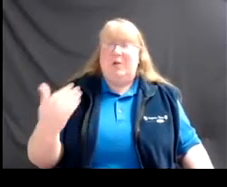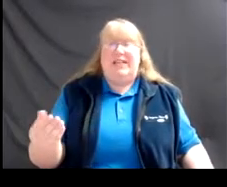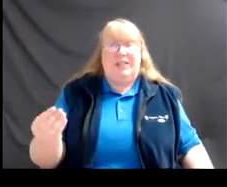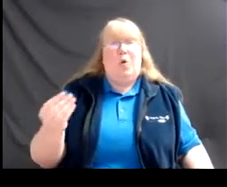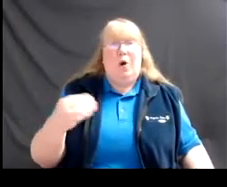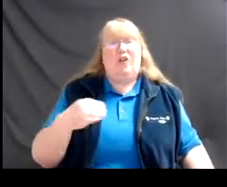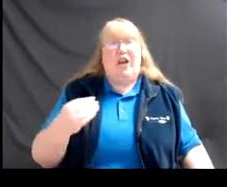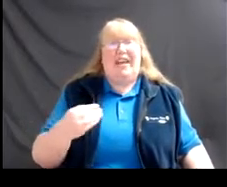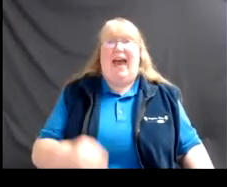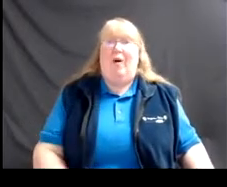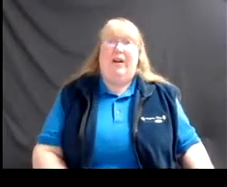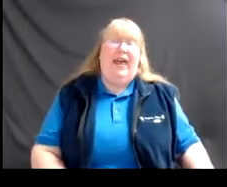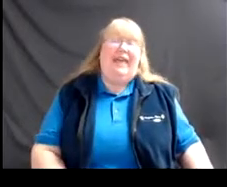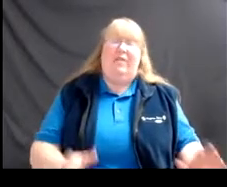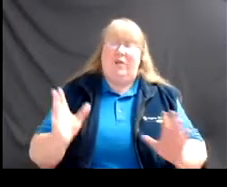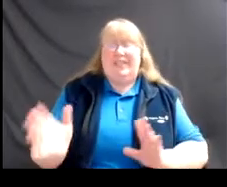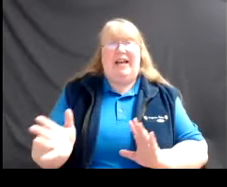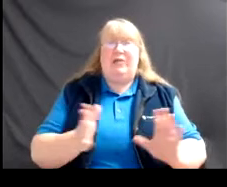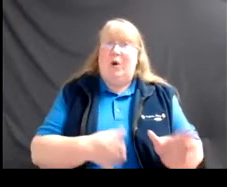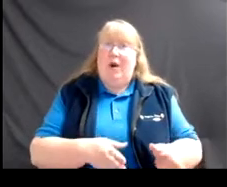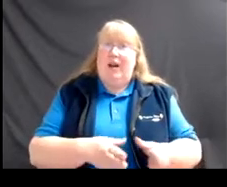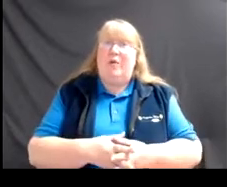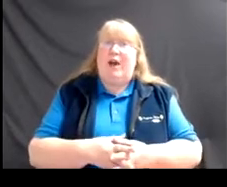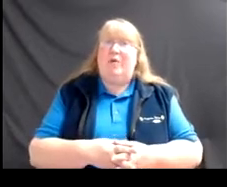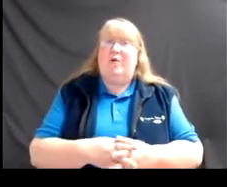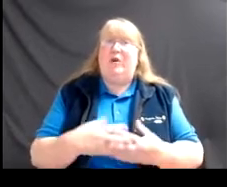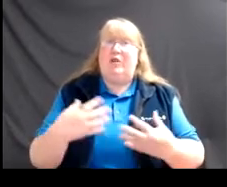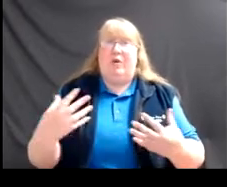it's still is worth checking out. If you decide you don't want to go that route, you just want